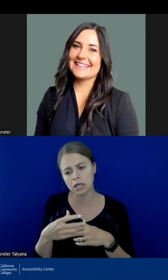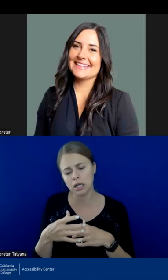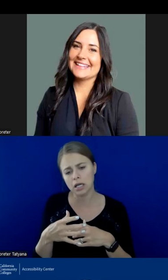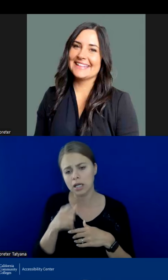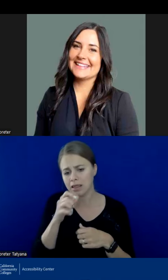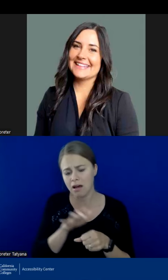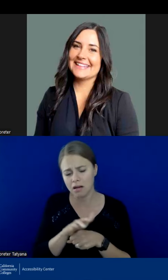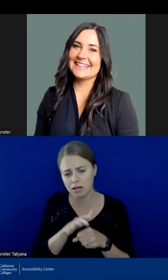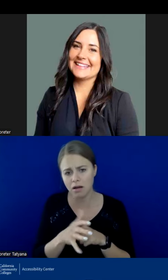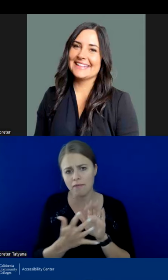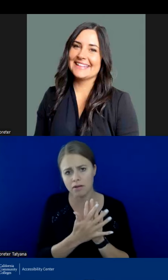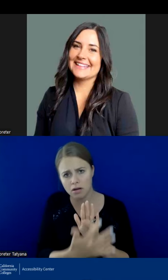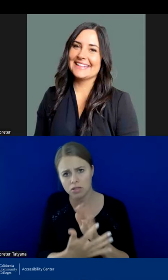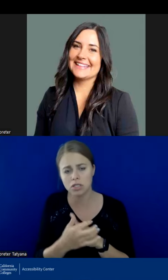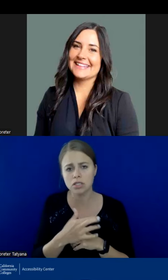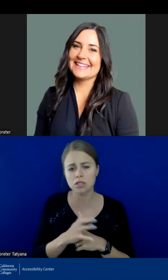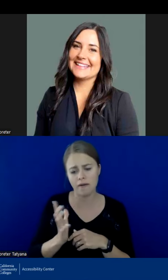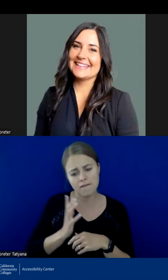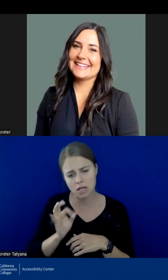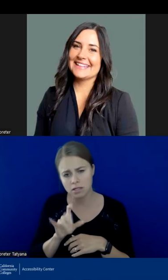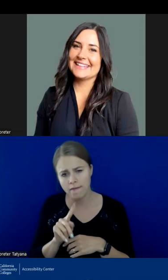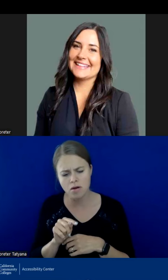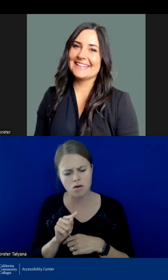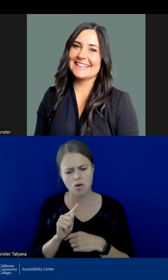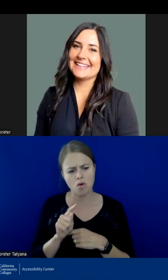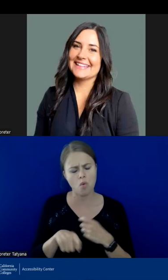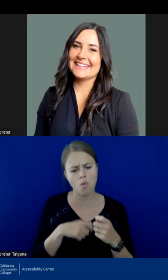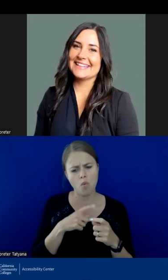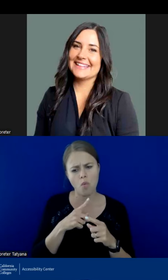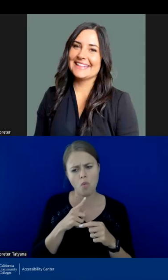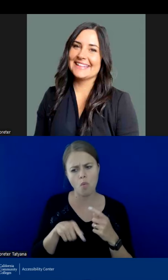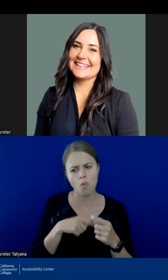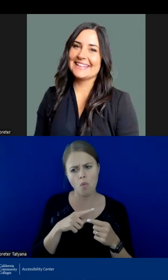at what point it is required to change or recommended to change?